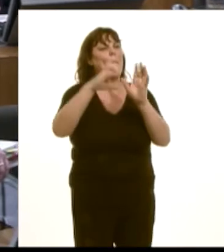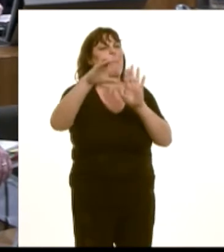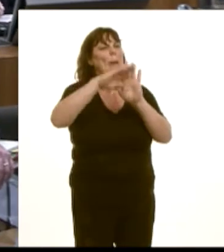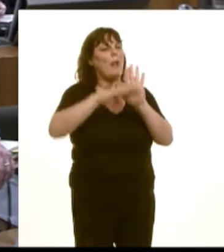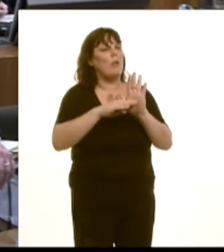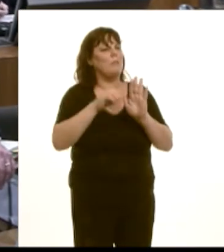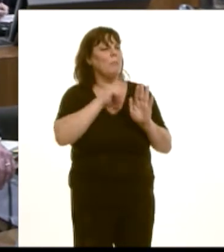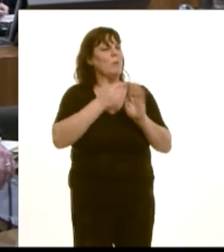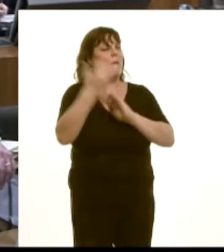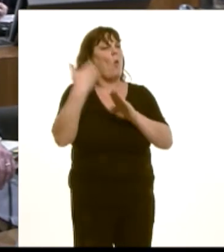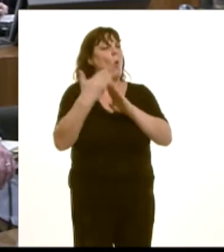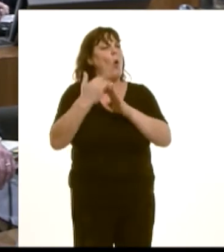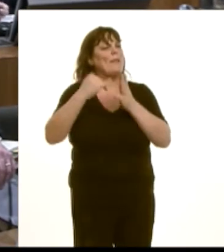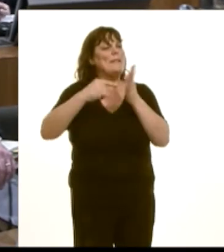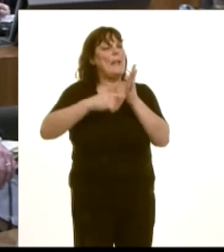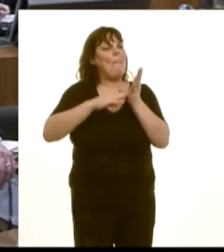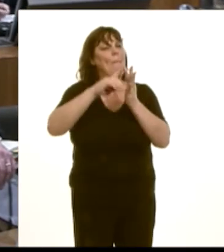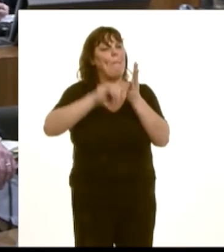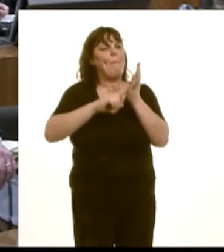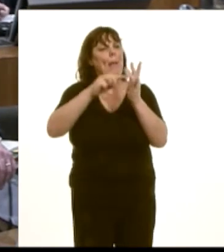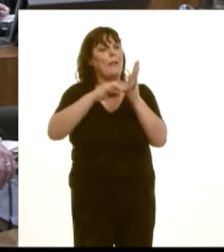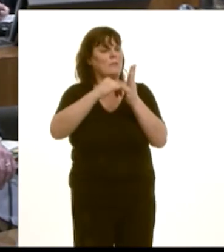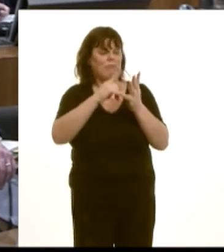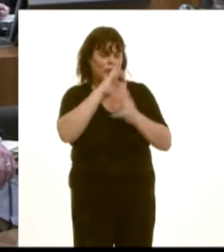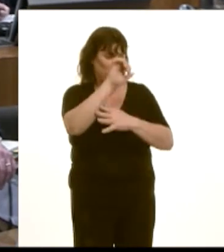in St Mellons. The Member is absolutely right to say that it had given thought to moving